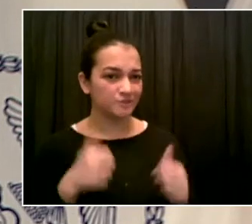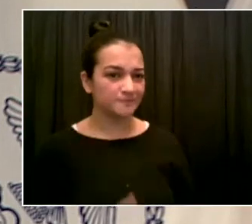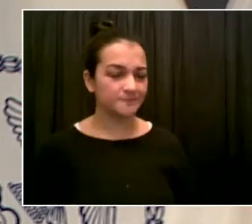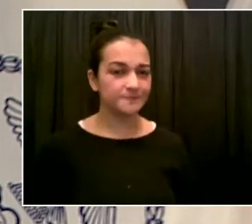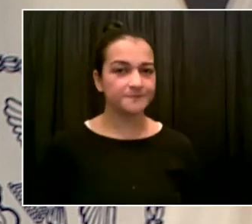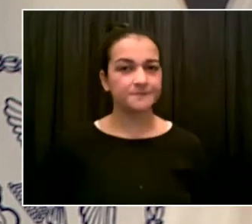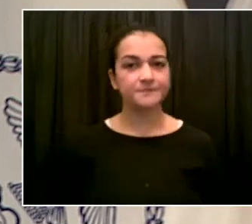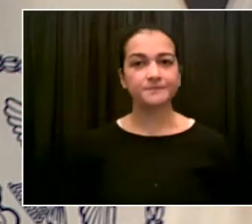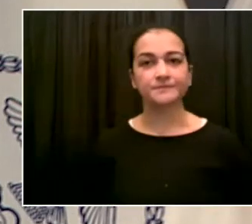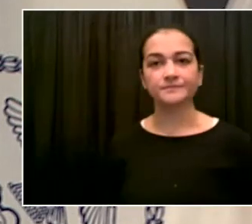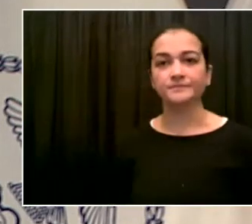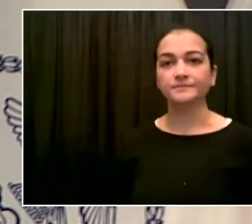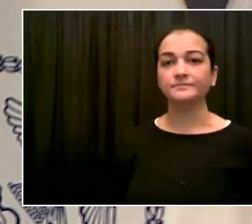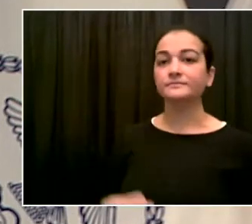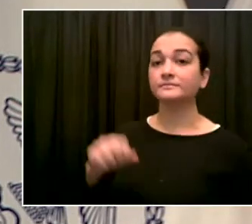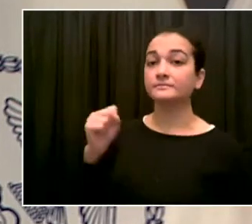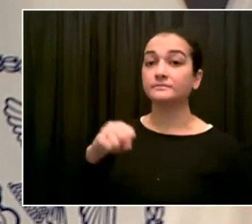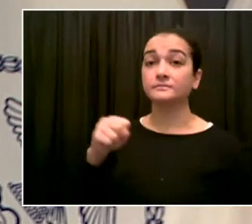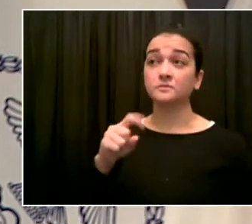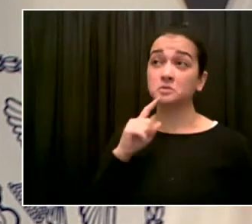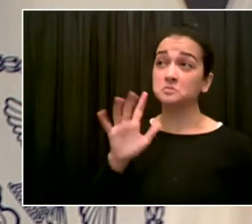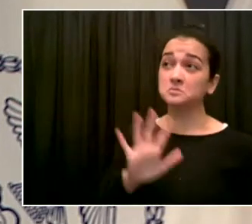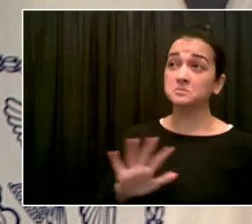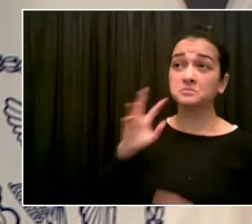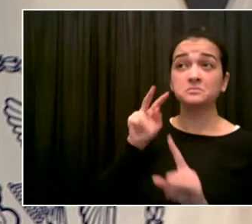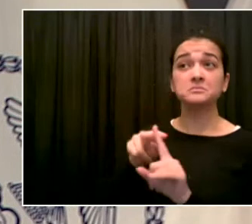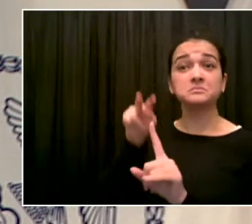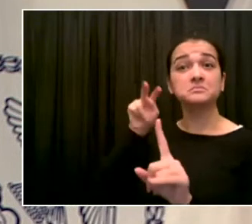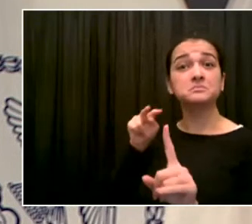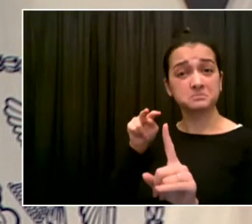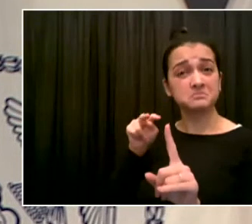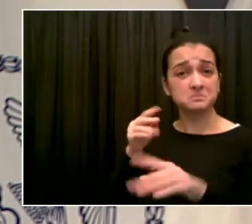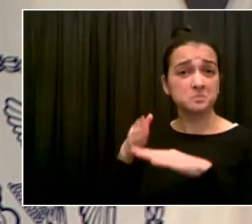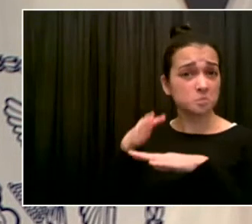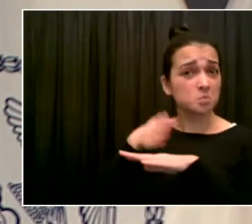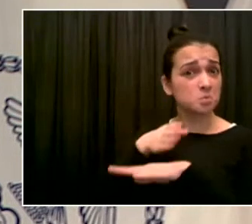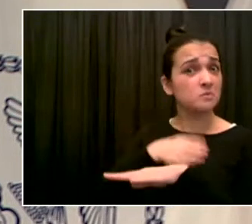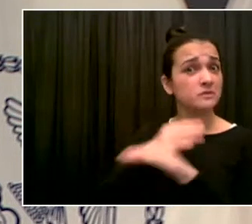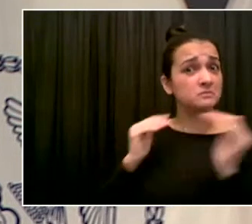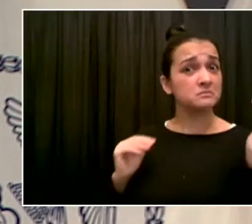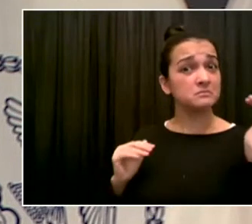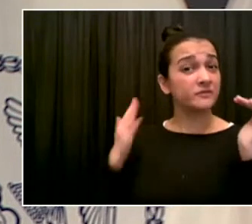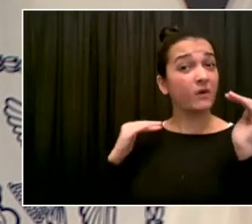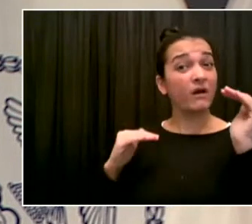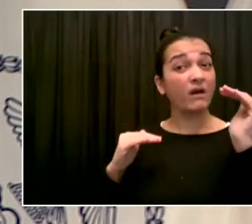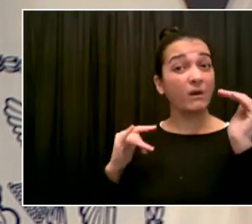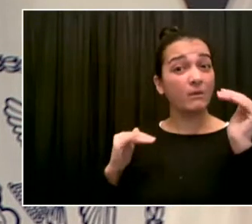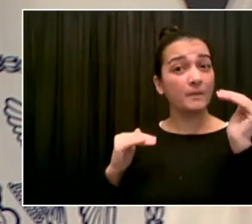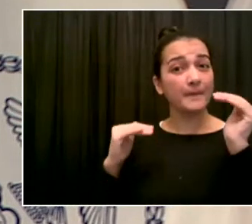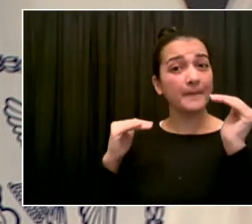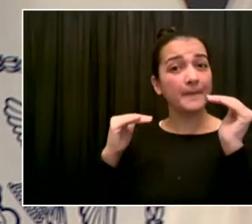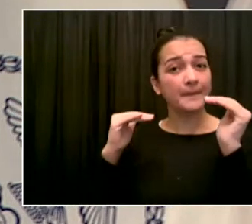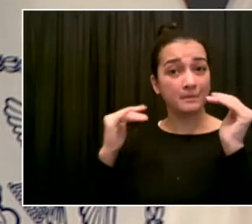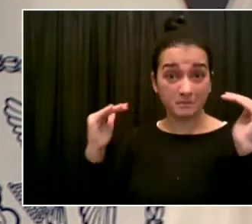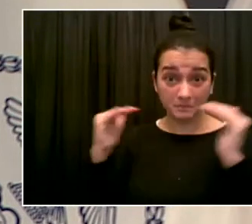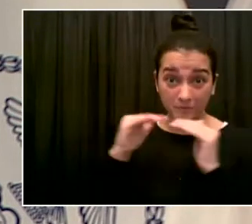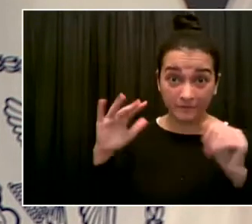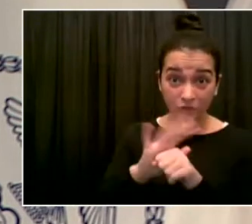QUESTION. YES, WE REDUCED INCOMING